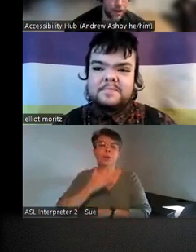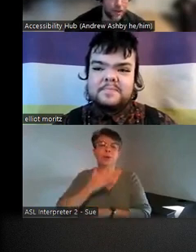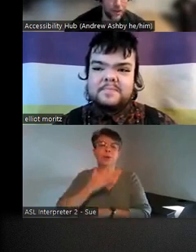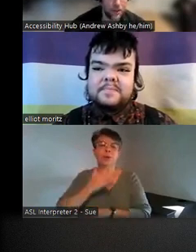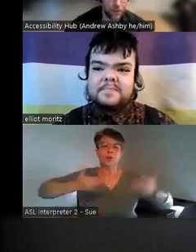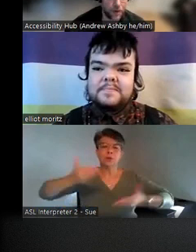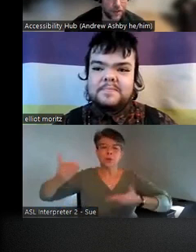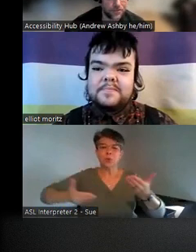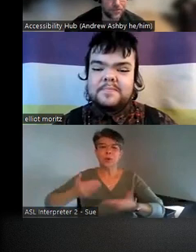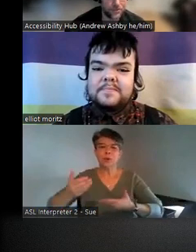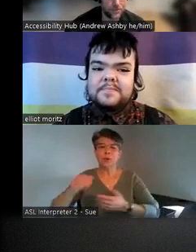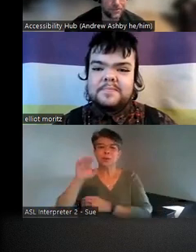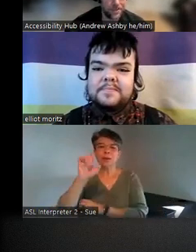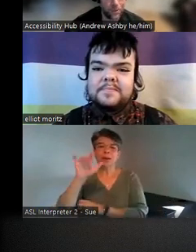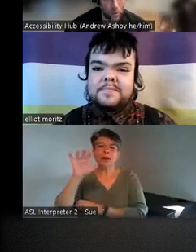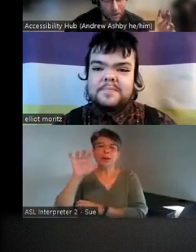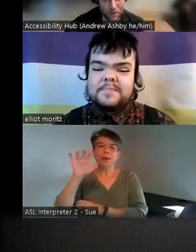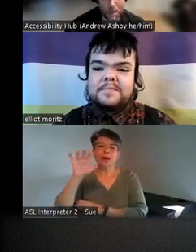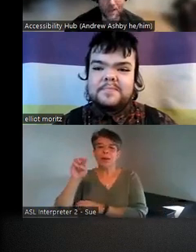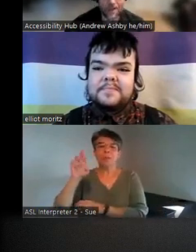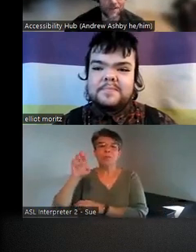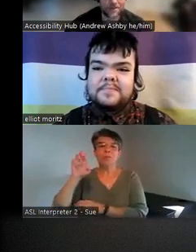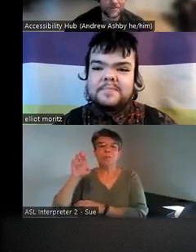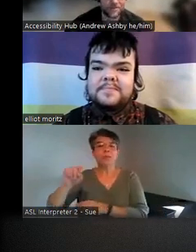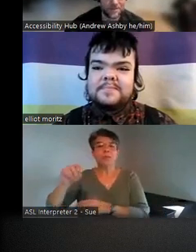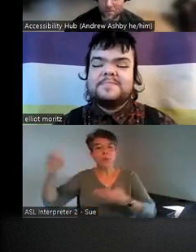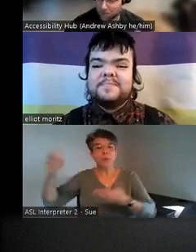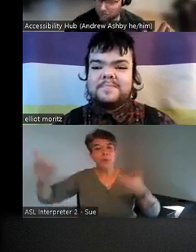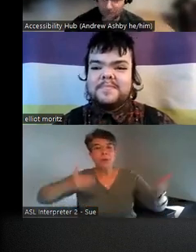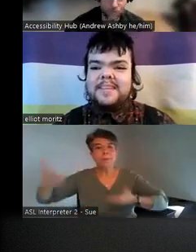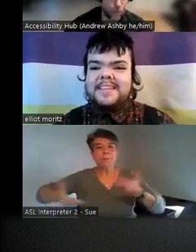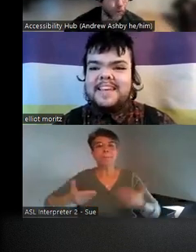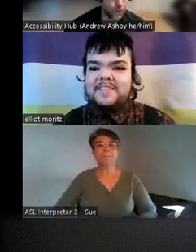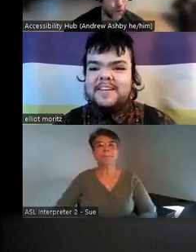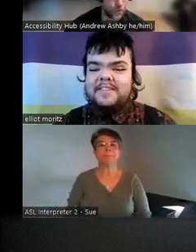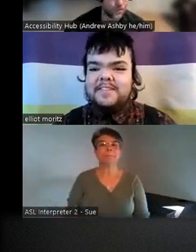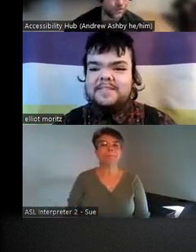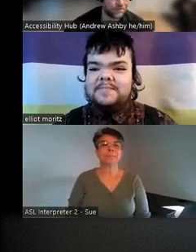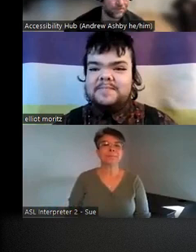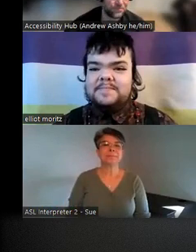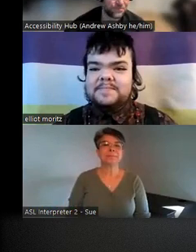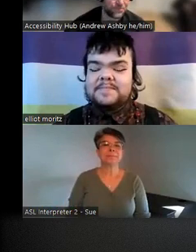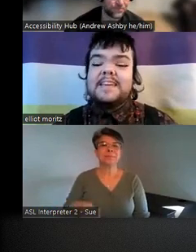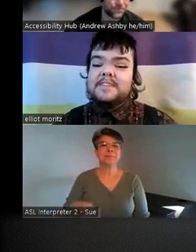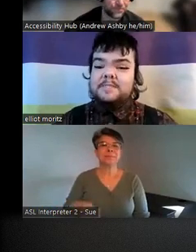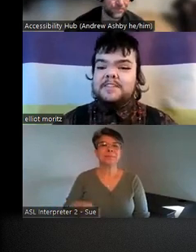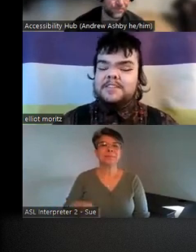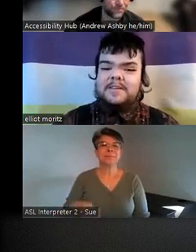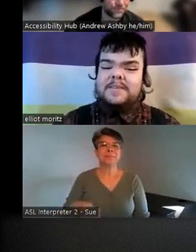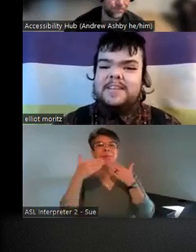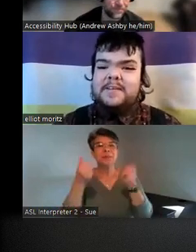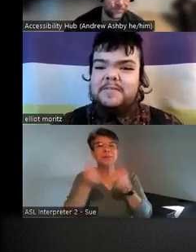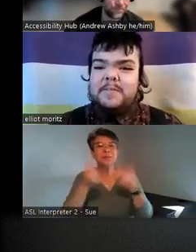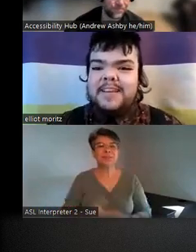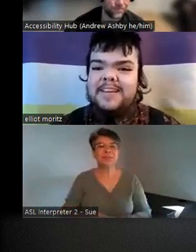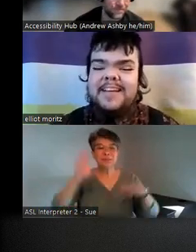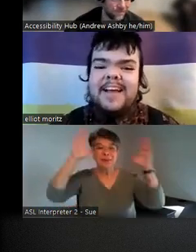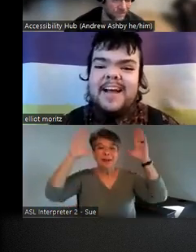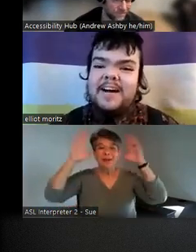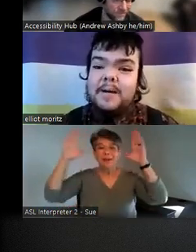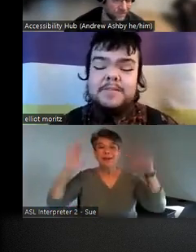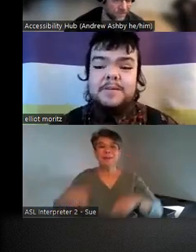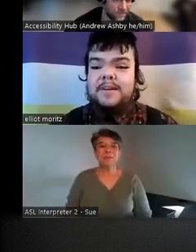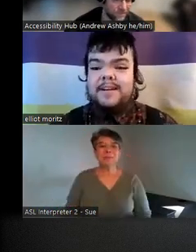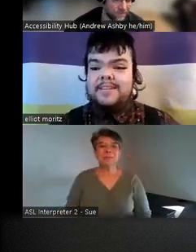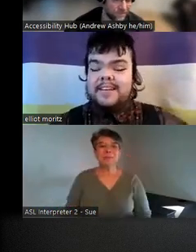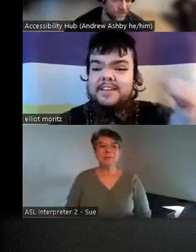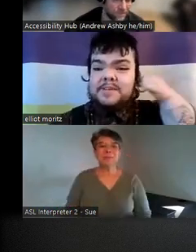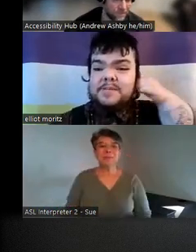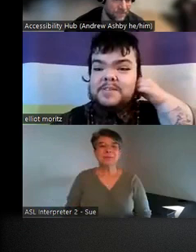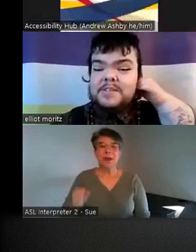to Elliot morence welcome Elliot theor thank you so much um hello everybody um I'm so not used to